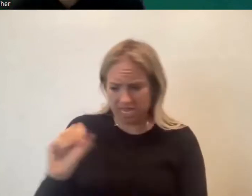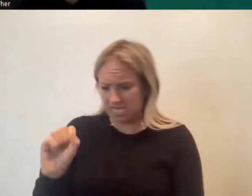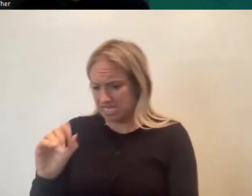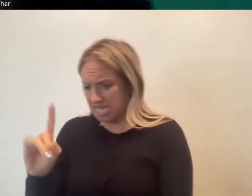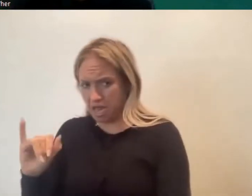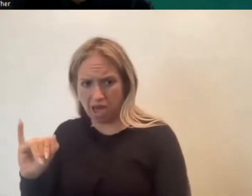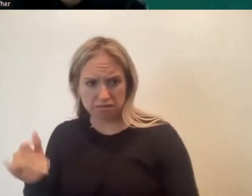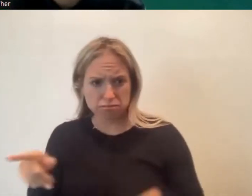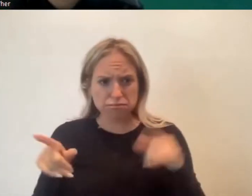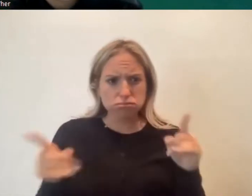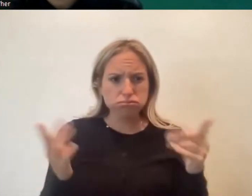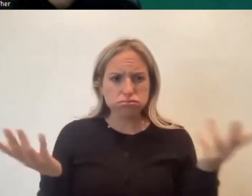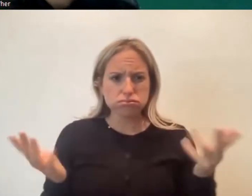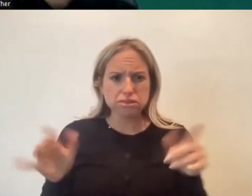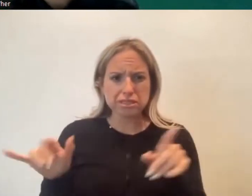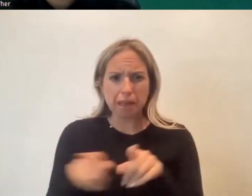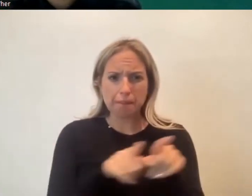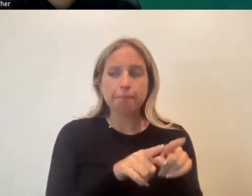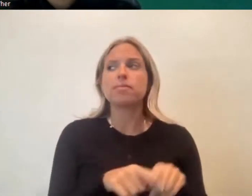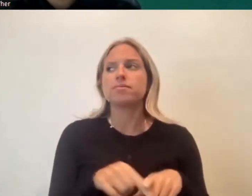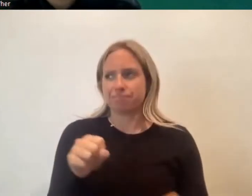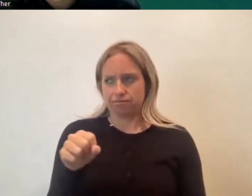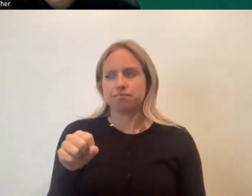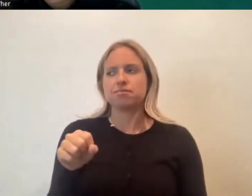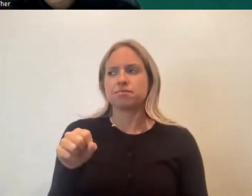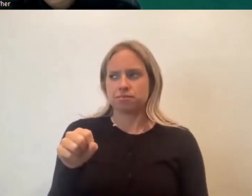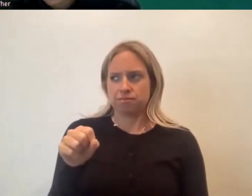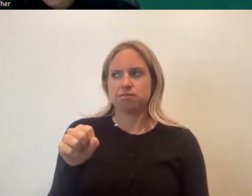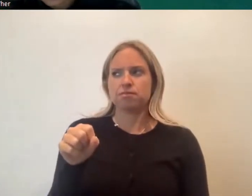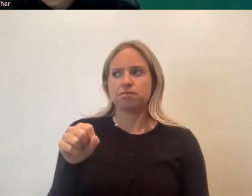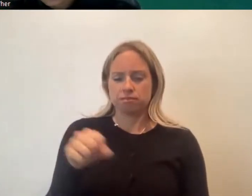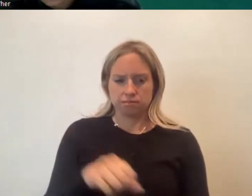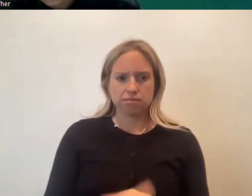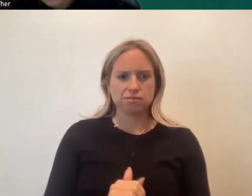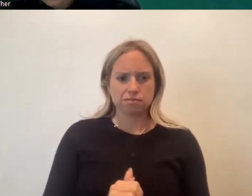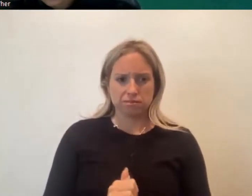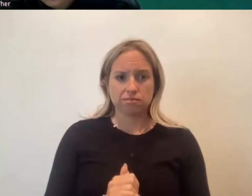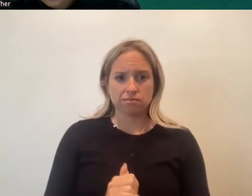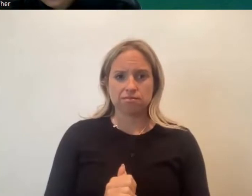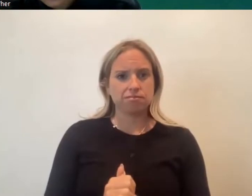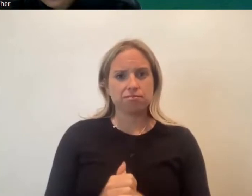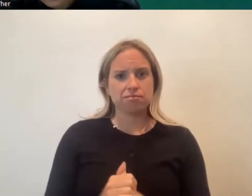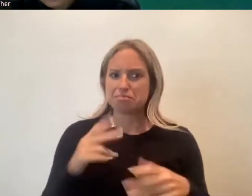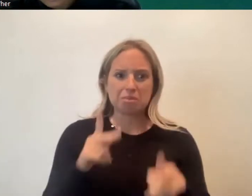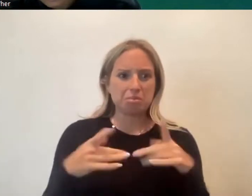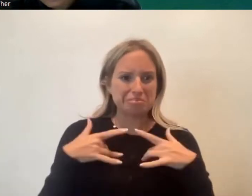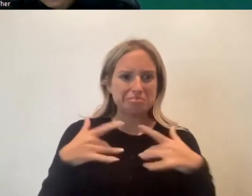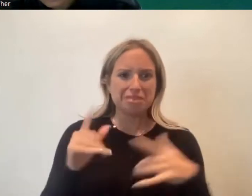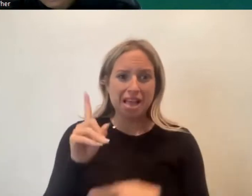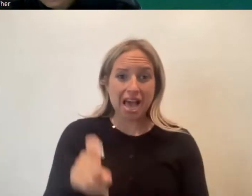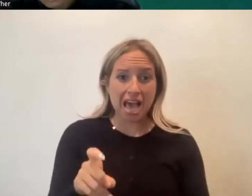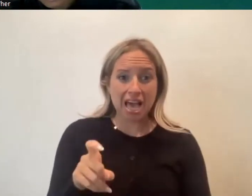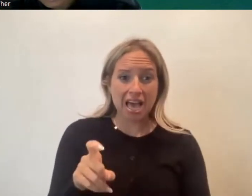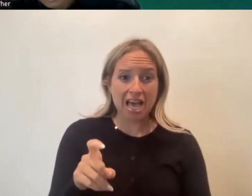Mike: It is, Tadra, and that's a common question.